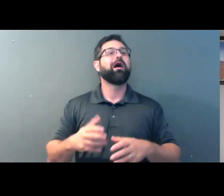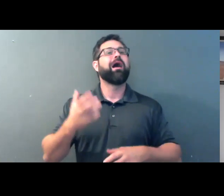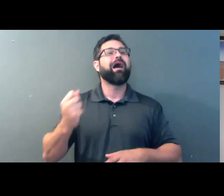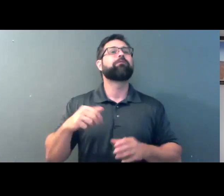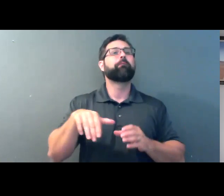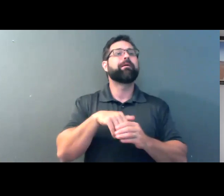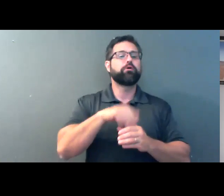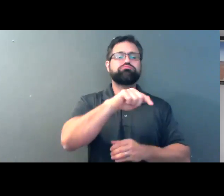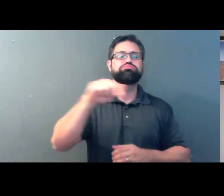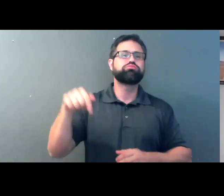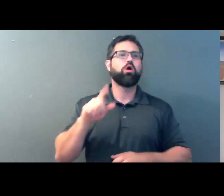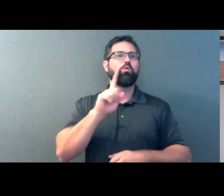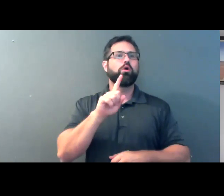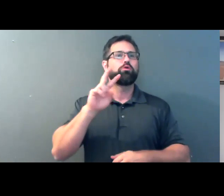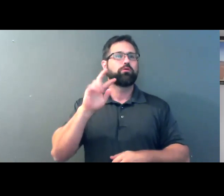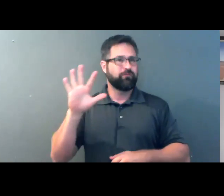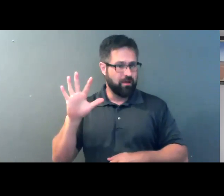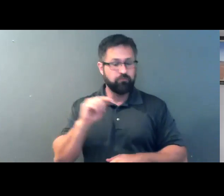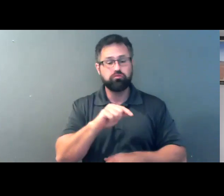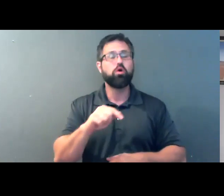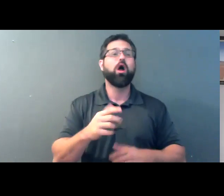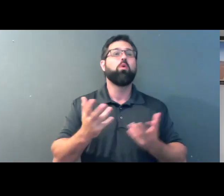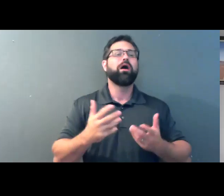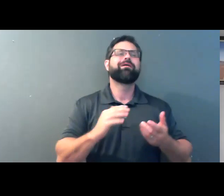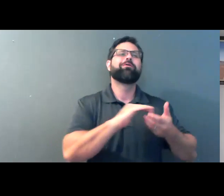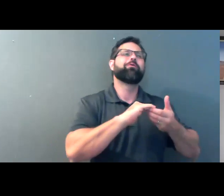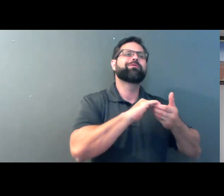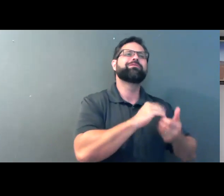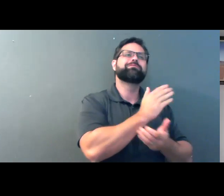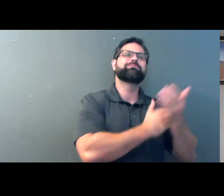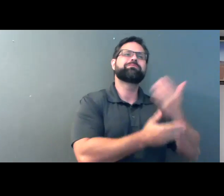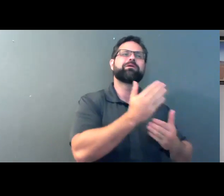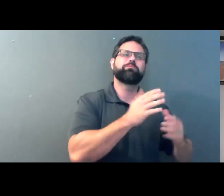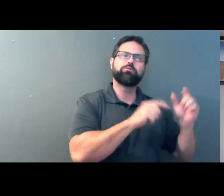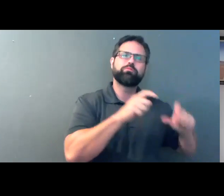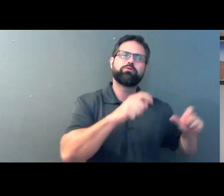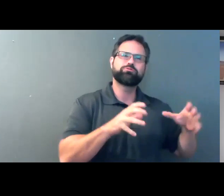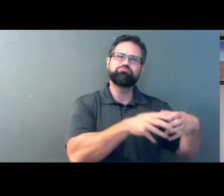are organizations of persons with disabilities we've recently finalized our work plan which i'm